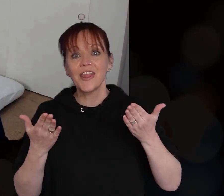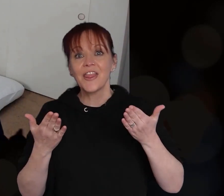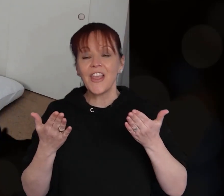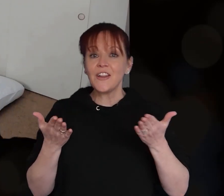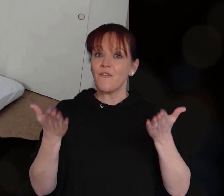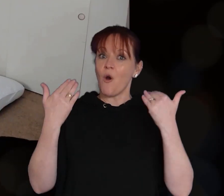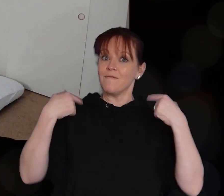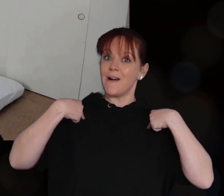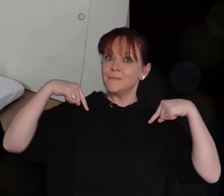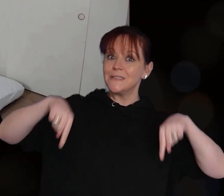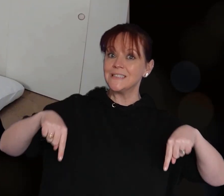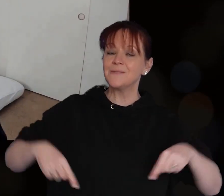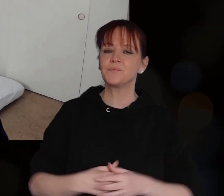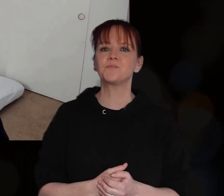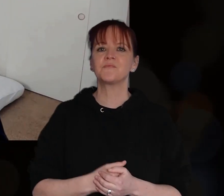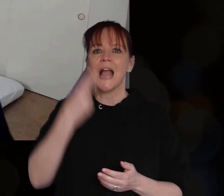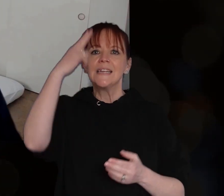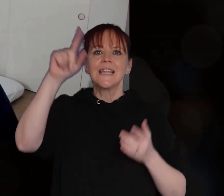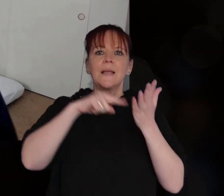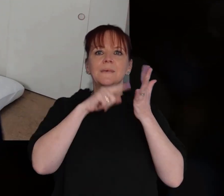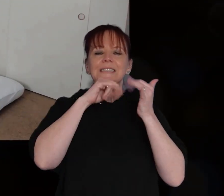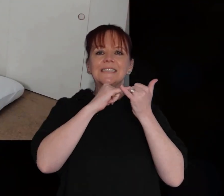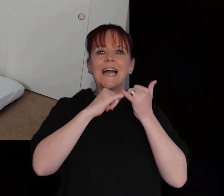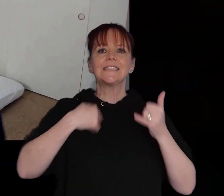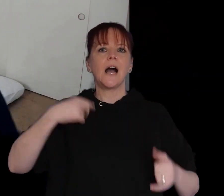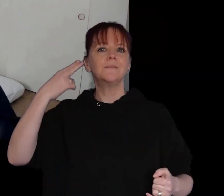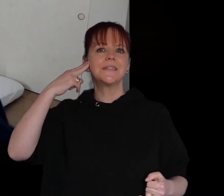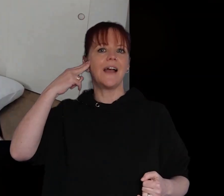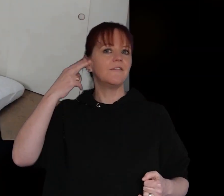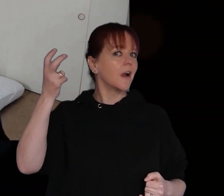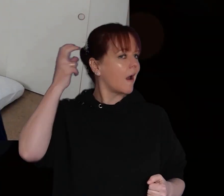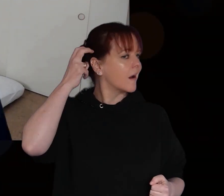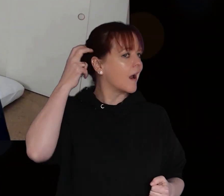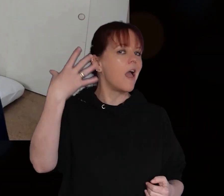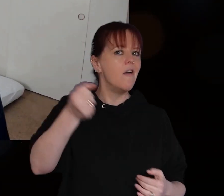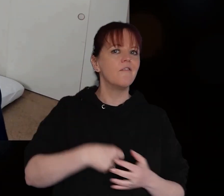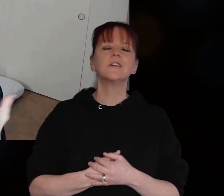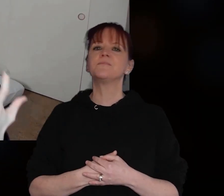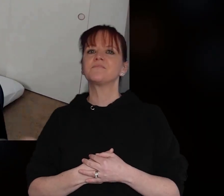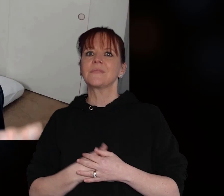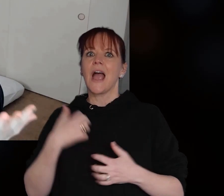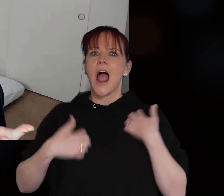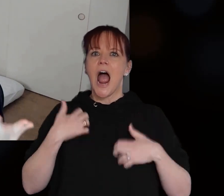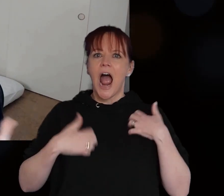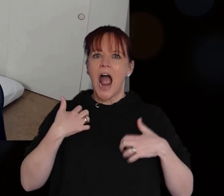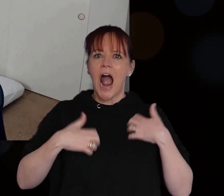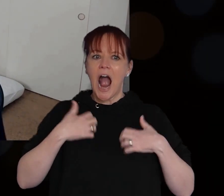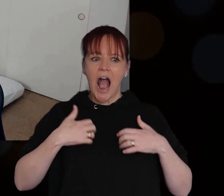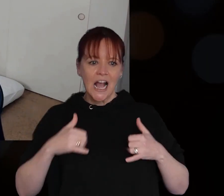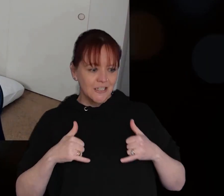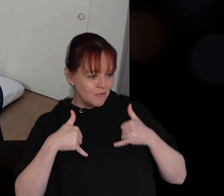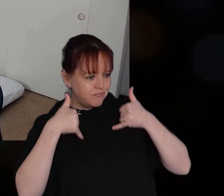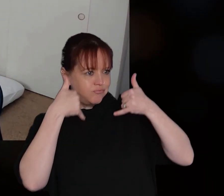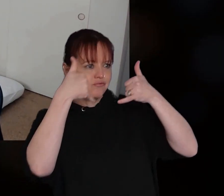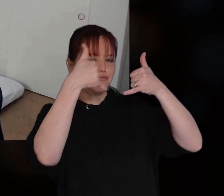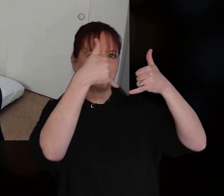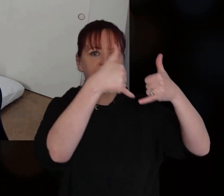My name is Tess and I'm deaf with bilateral cochlear implants and I am so excited today to present the Deaf and Hard of Hearing Accessibility Award.